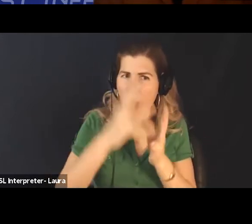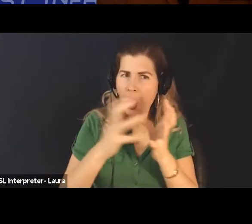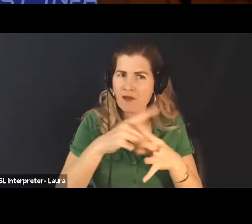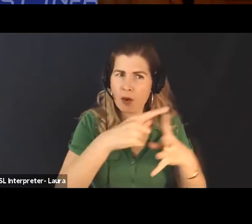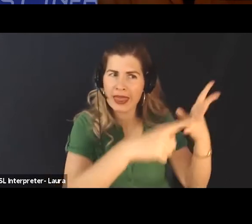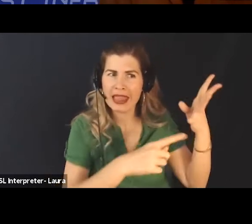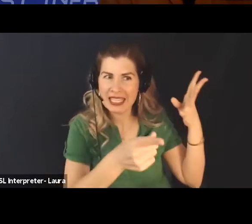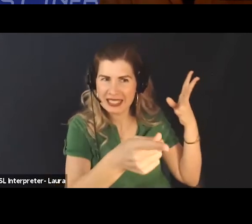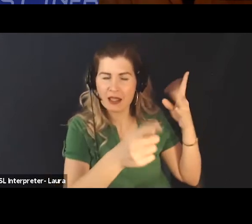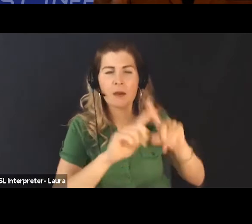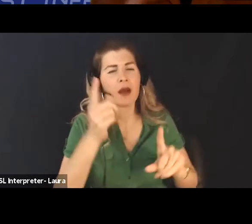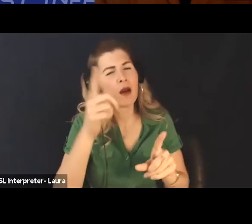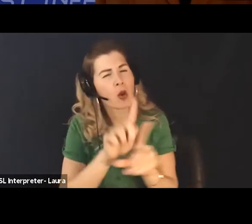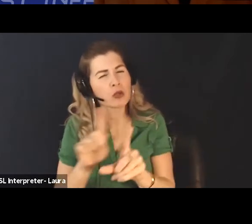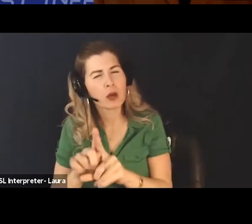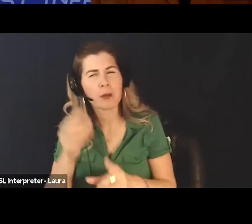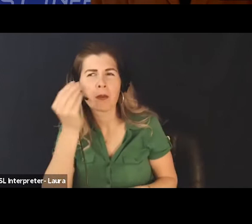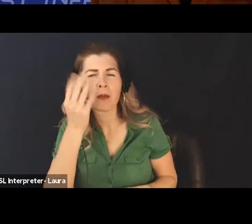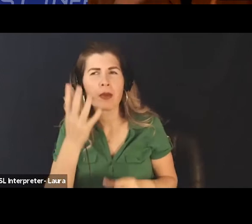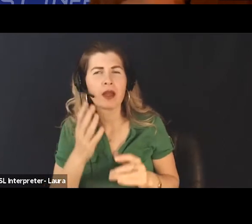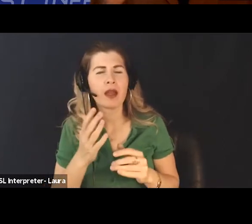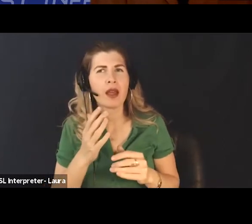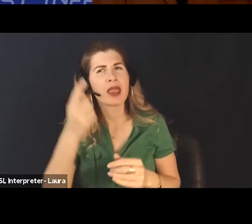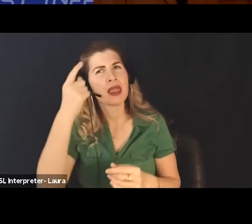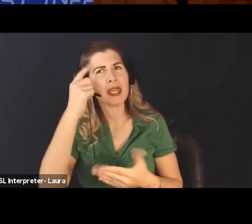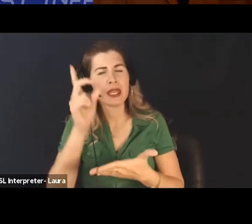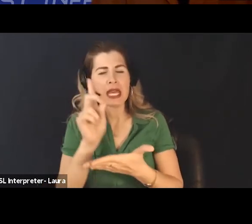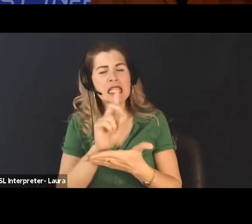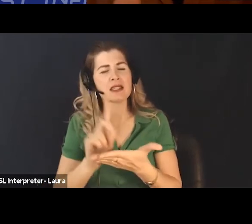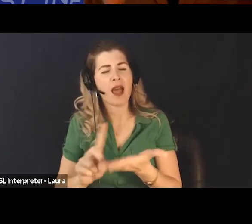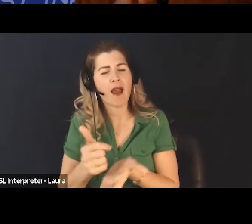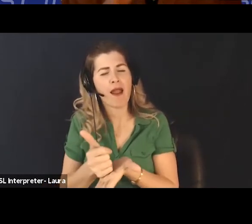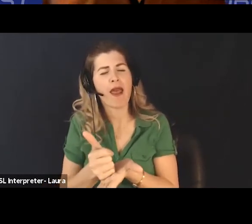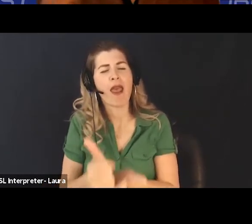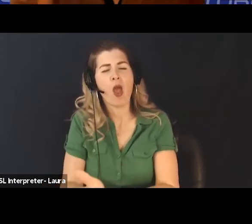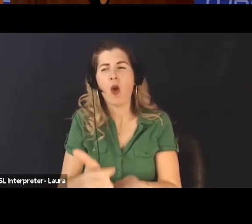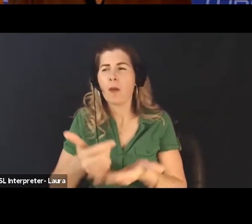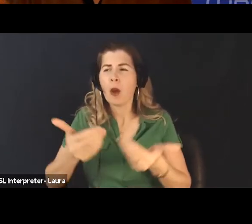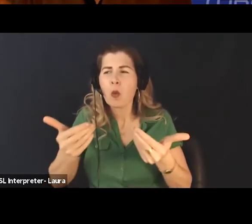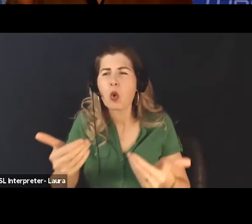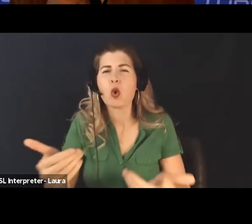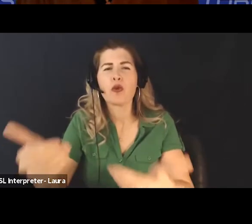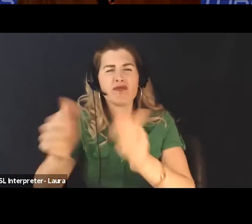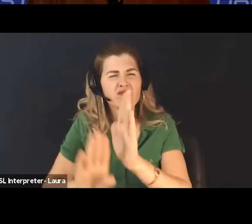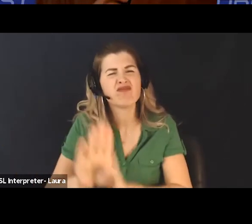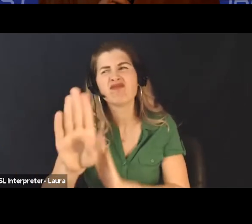question of not just how can design serve social movements, as many of these works focus on them,